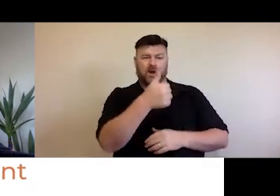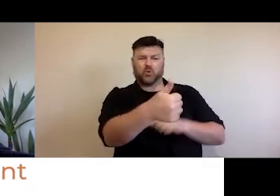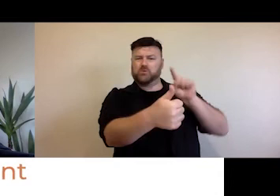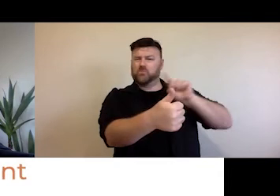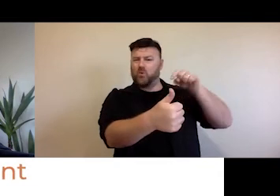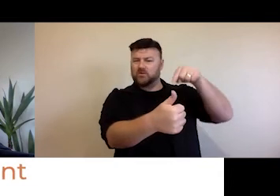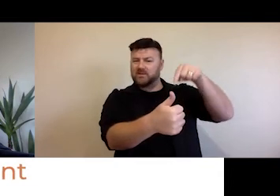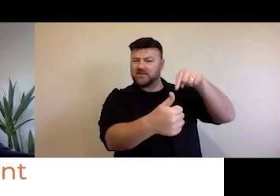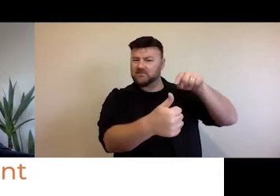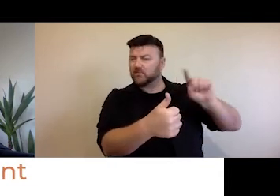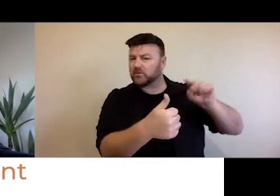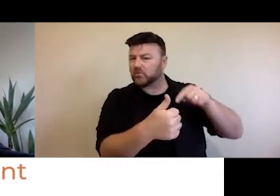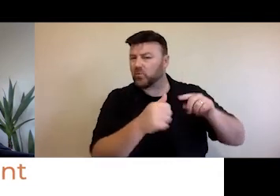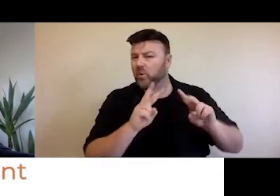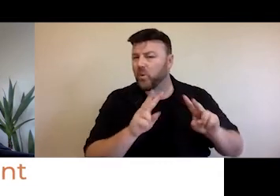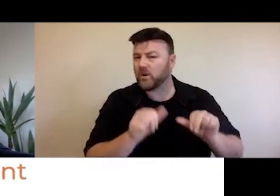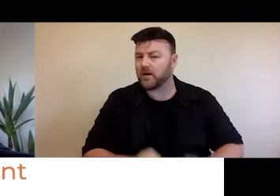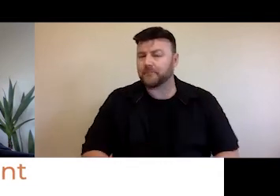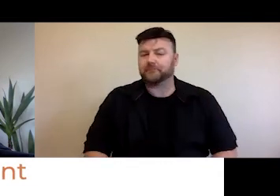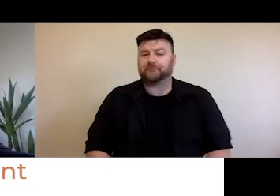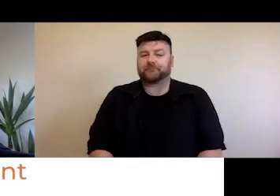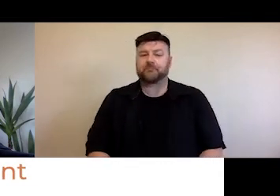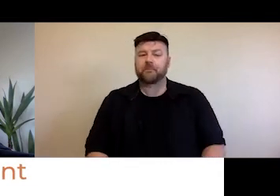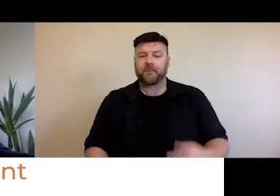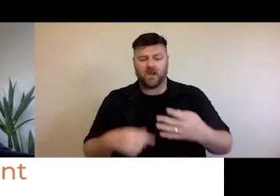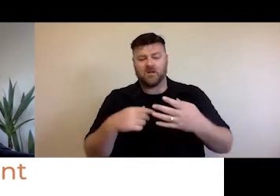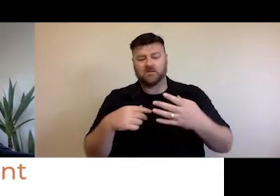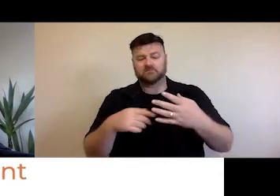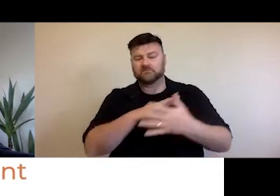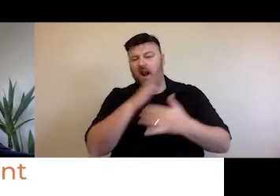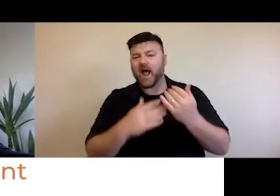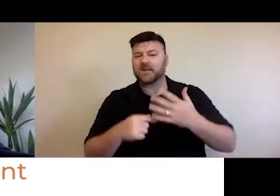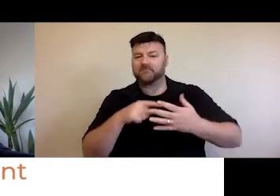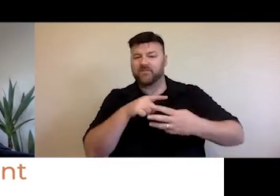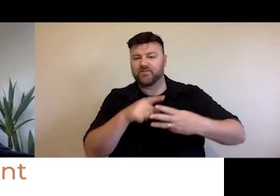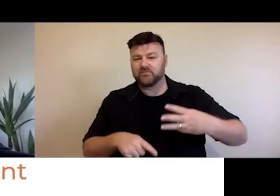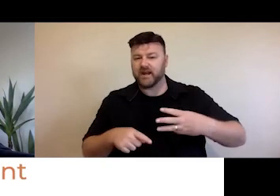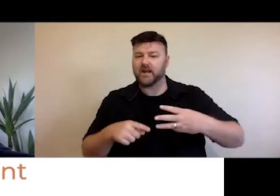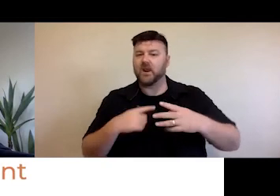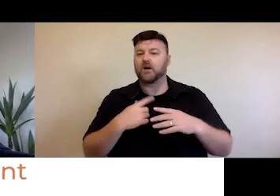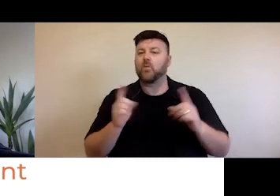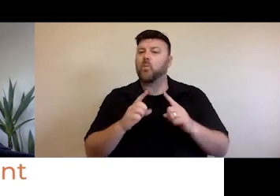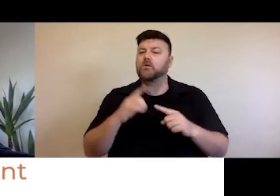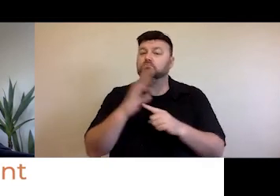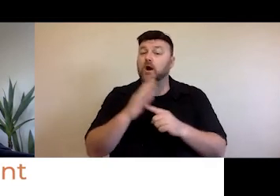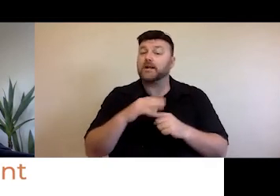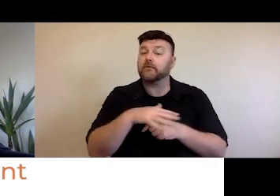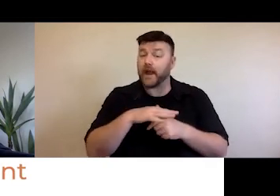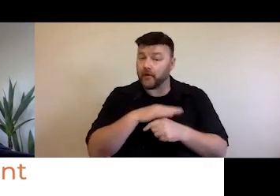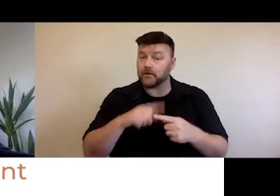Finally, you need three more action-oriented components. What are your priority areas, what are the actions you're going to take, and